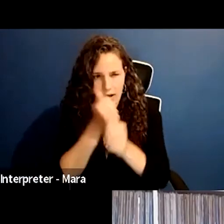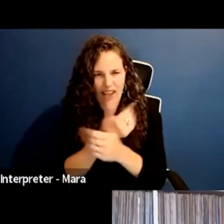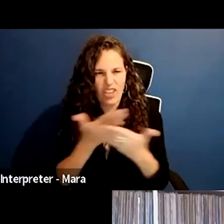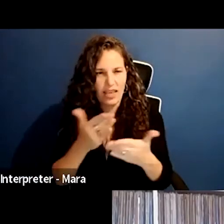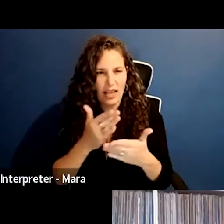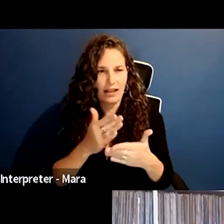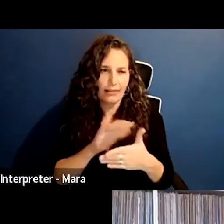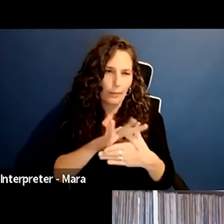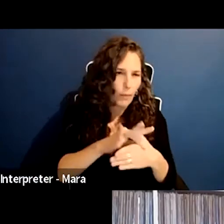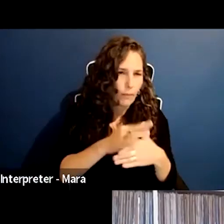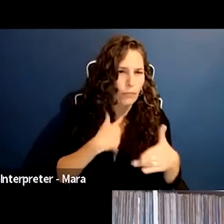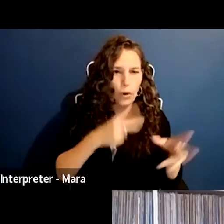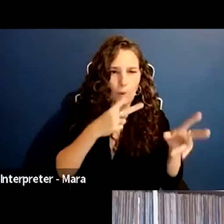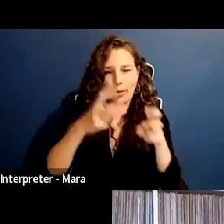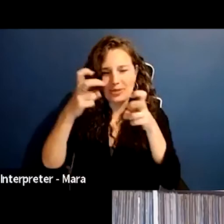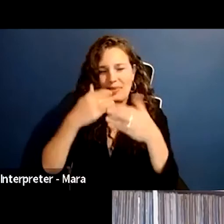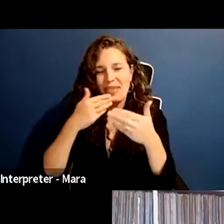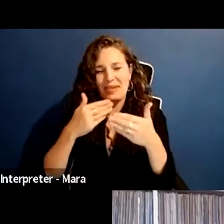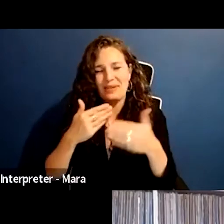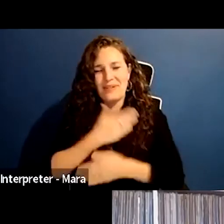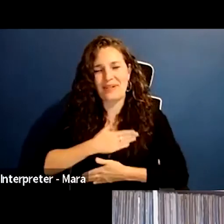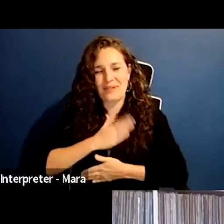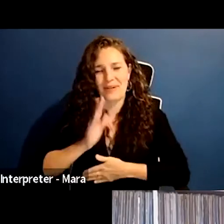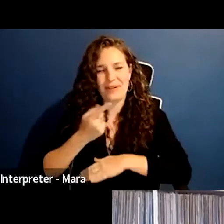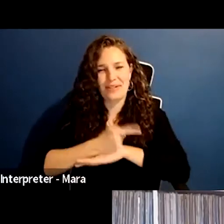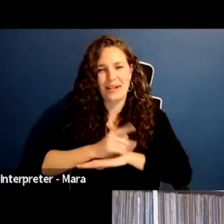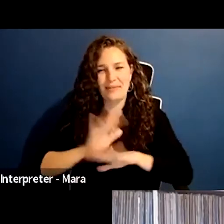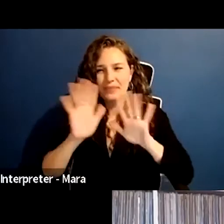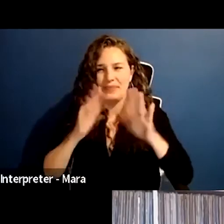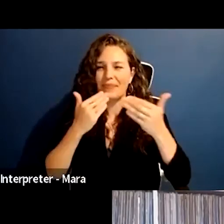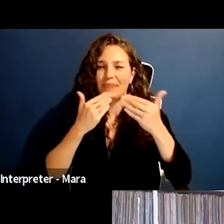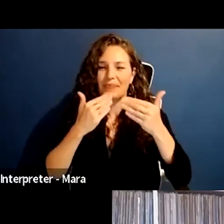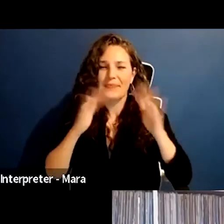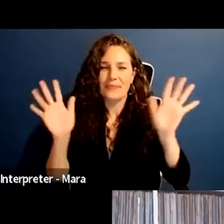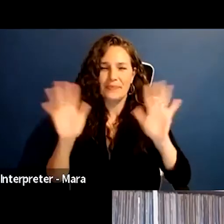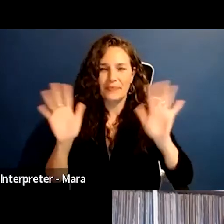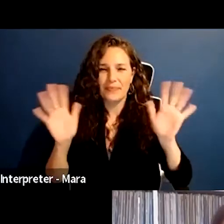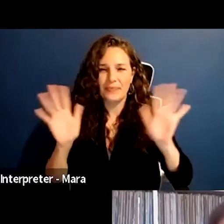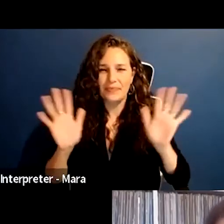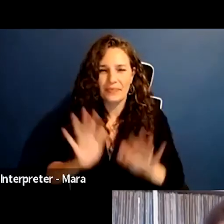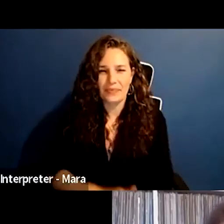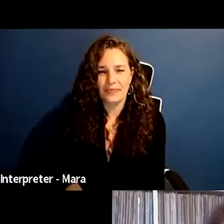Thank you everyone, and have a great day. Thank you, everyone. Thank you, everybody.